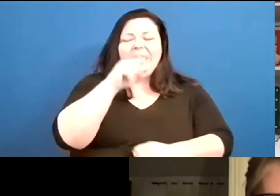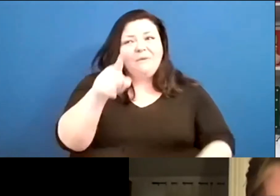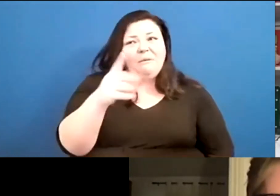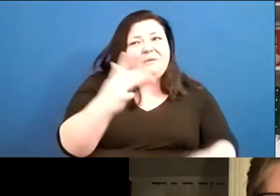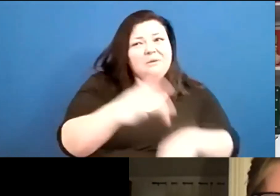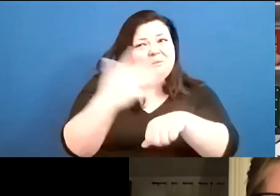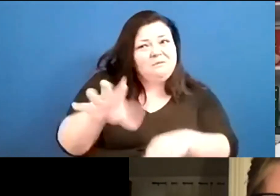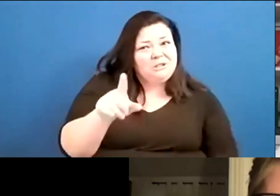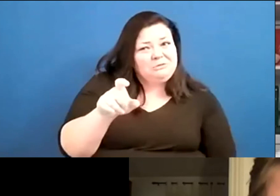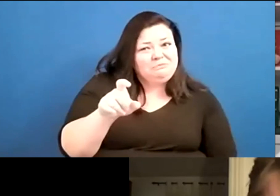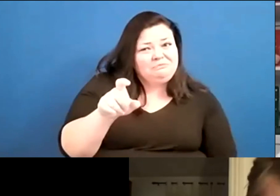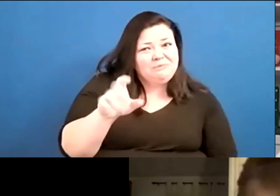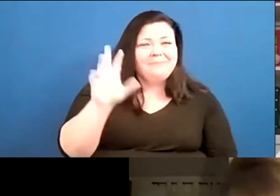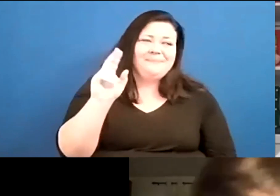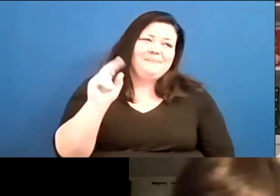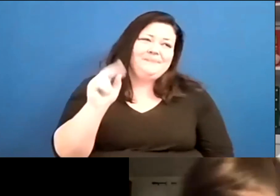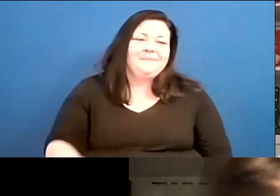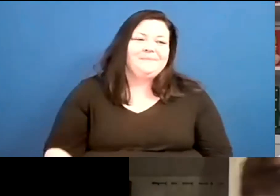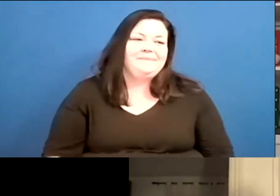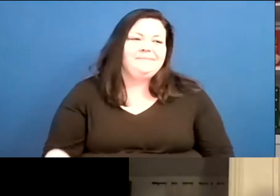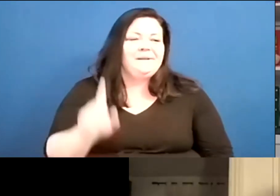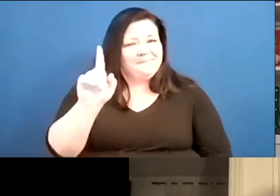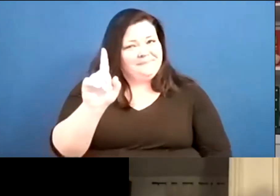Mothsonian's fake. Check mate. Fake news.